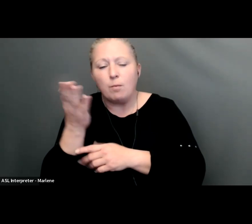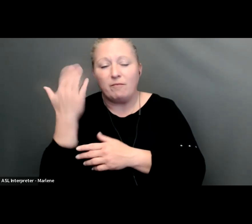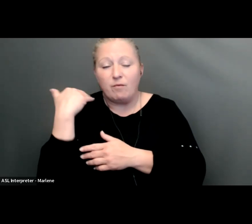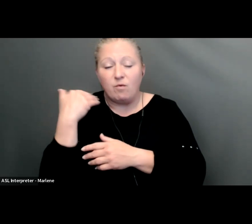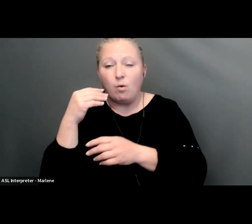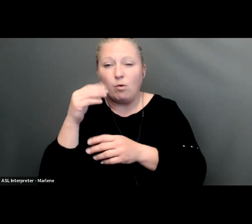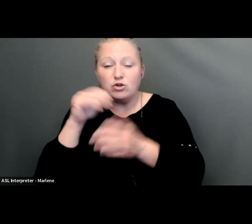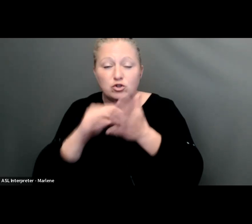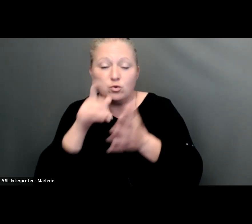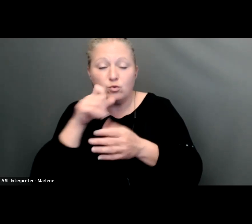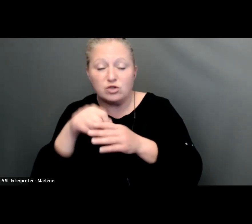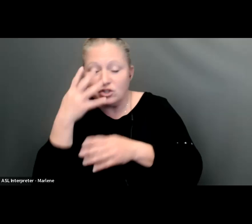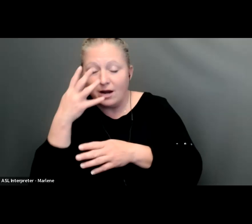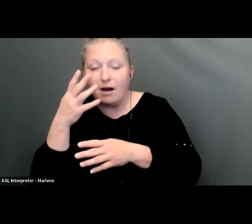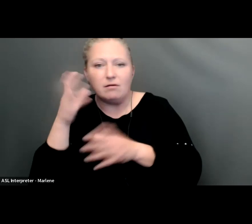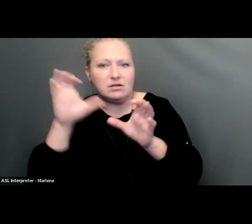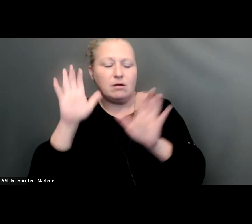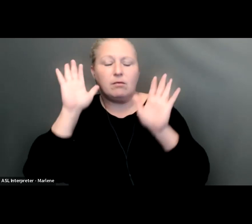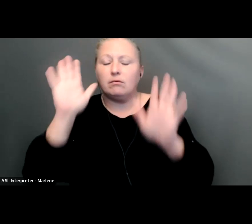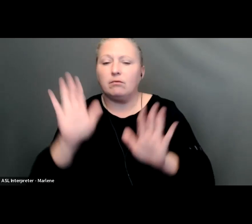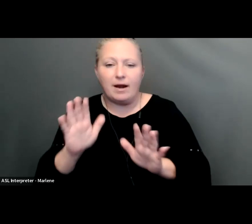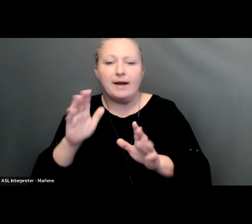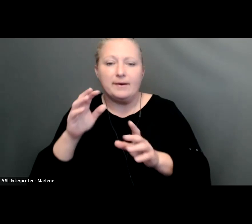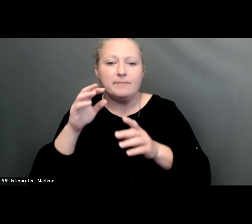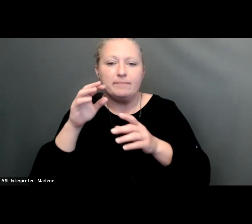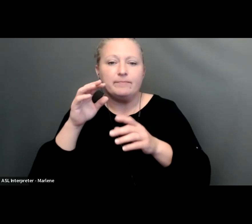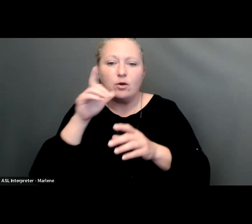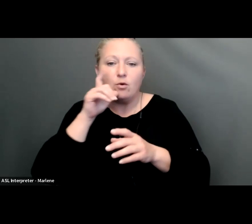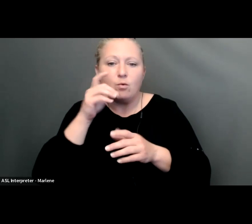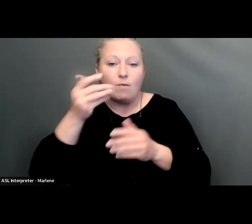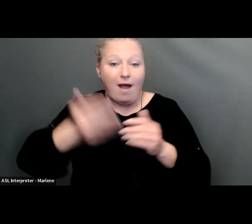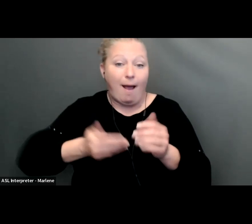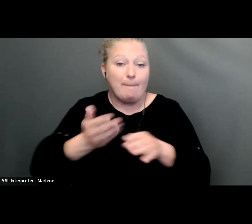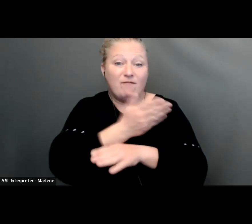did extremely well, and many were hired before the even completed the entire program. So we were very